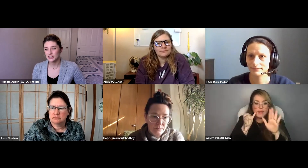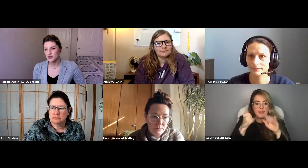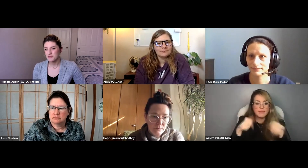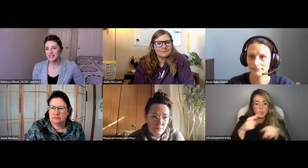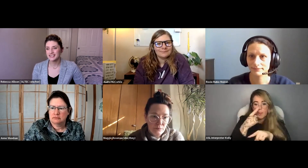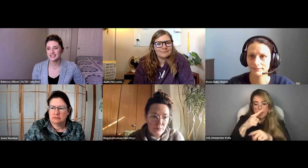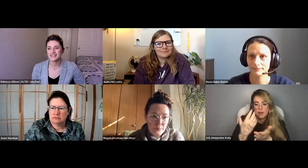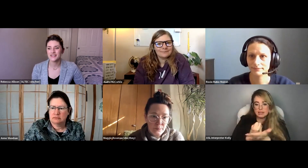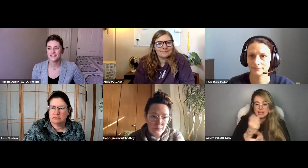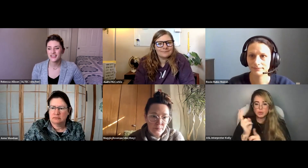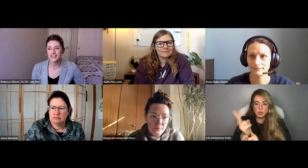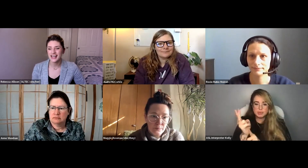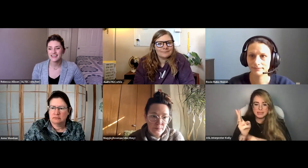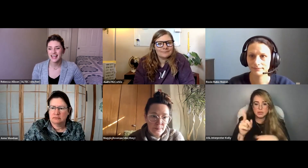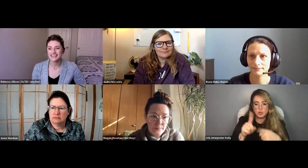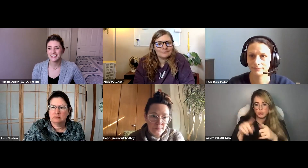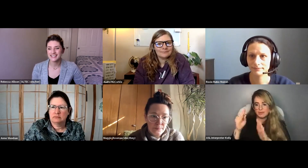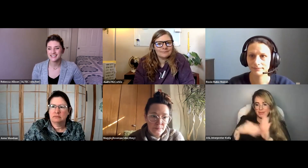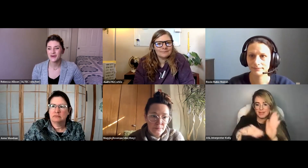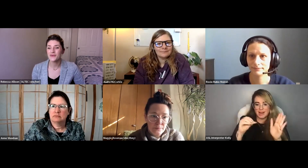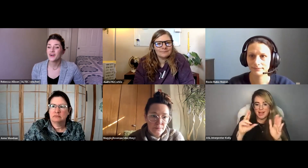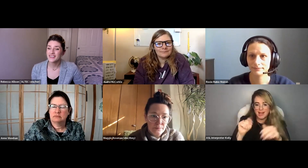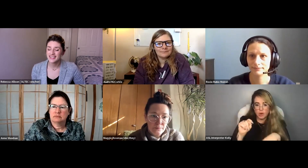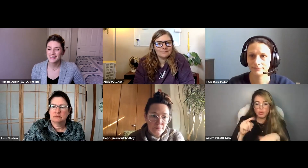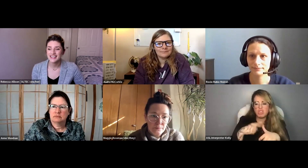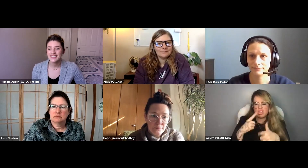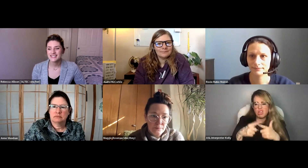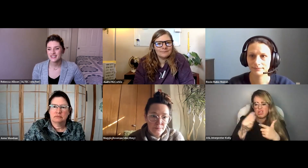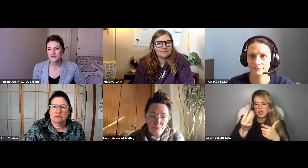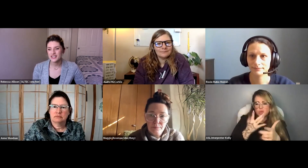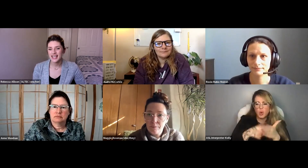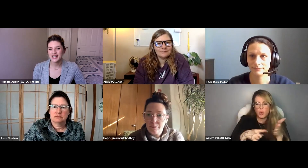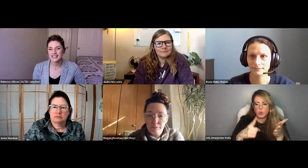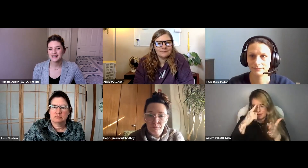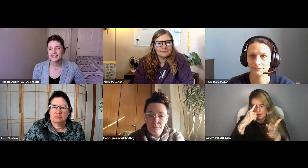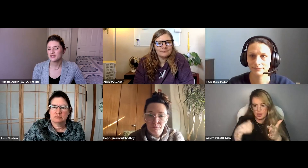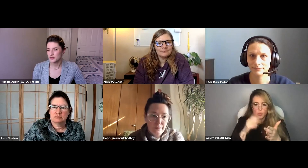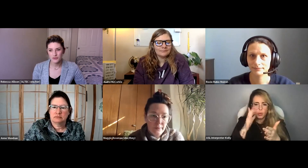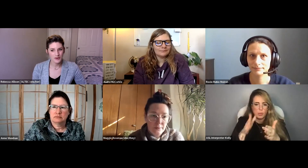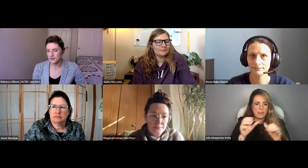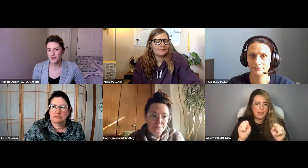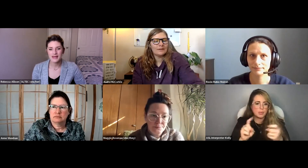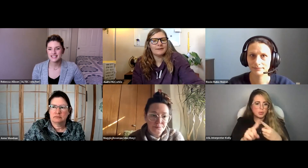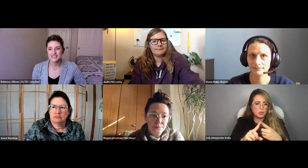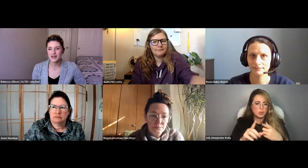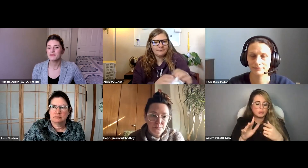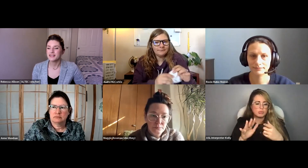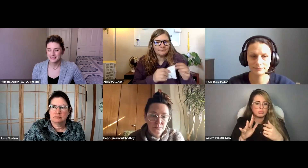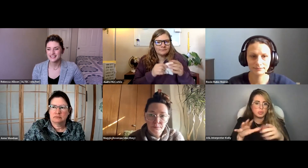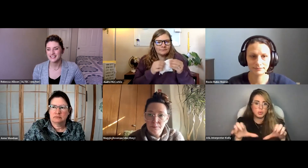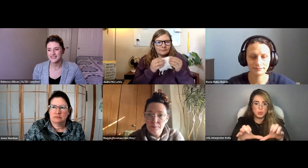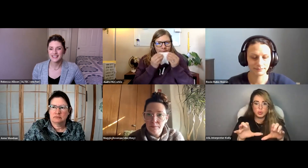two minutes to fill that out and let us know what you think so that we can do amazing job continuing.